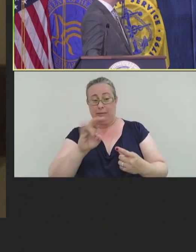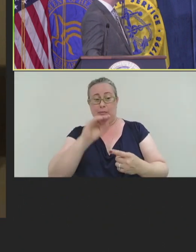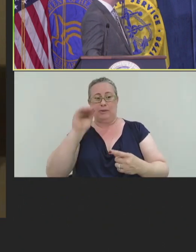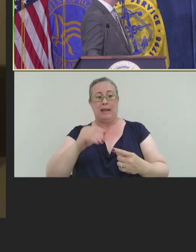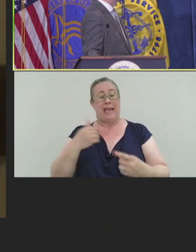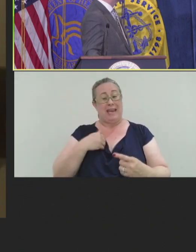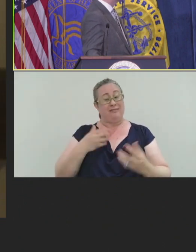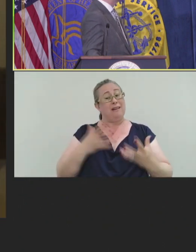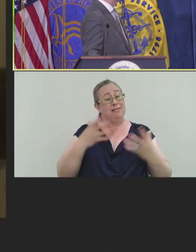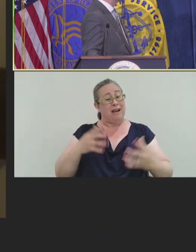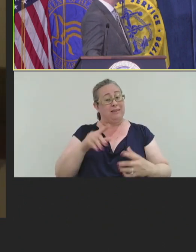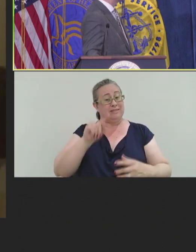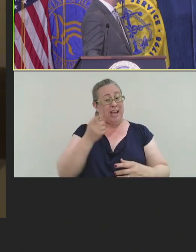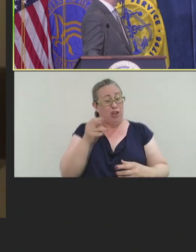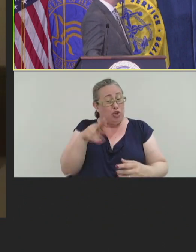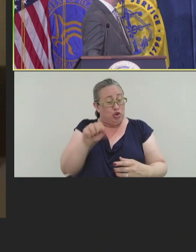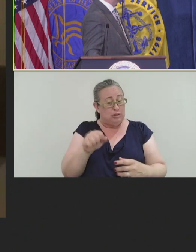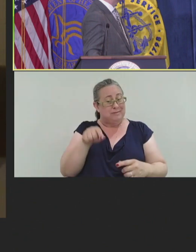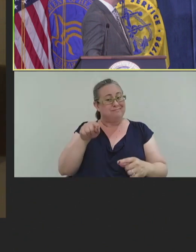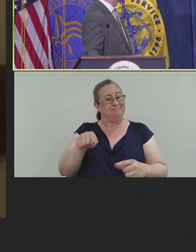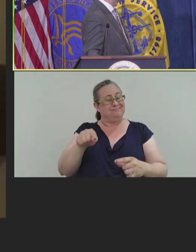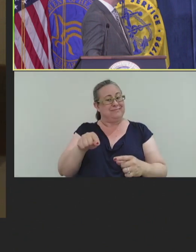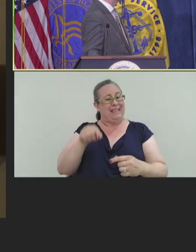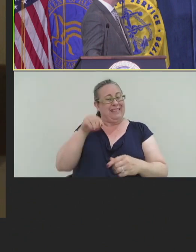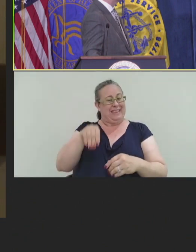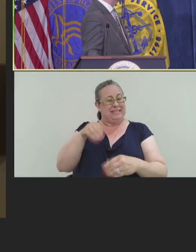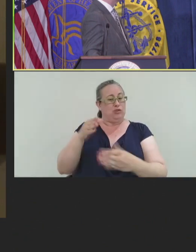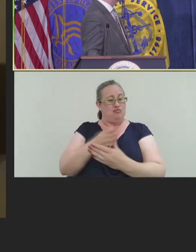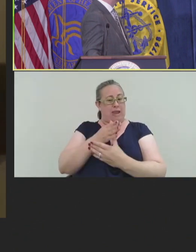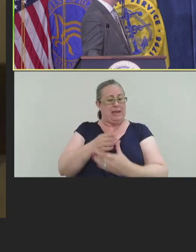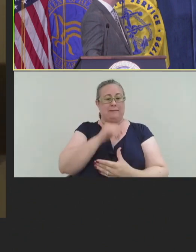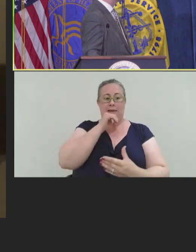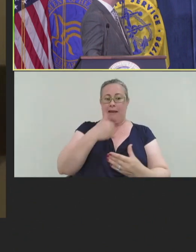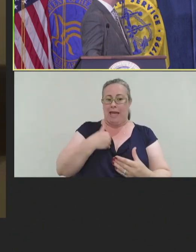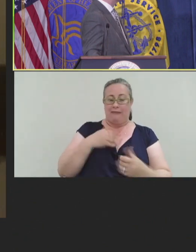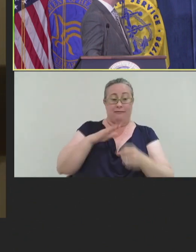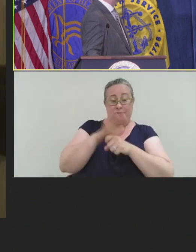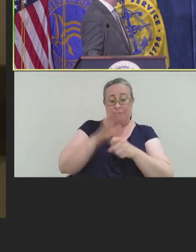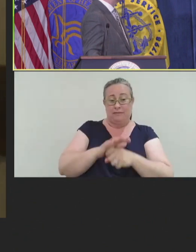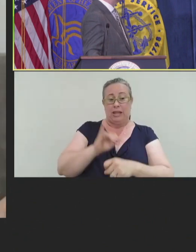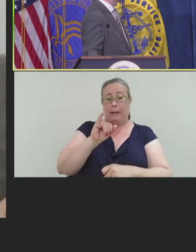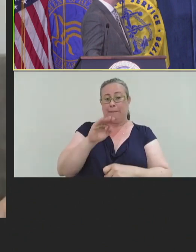group where they might fall into this range where they don't have enough immunity built up.